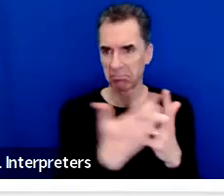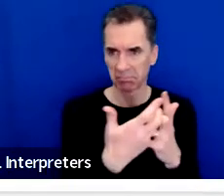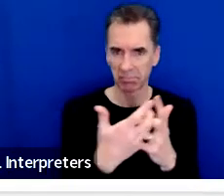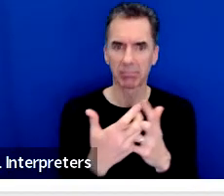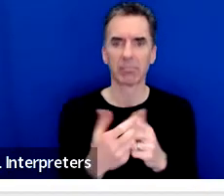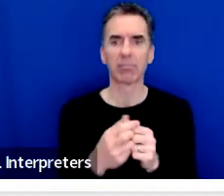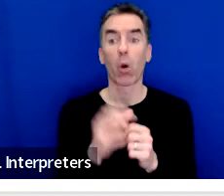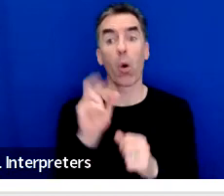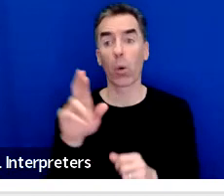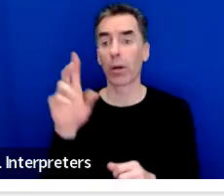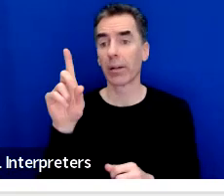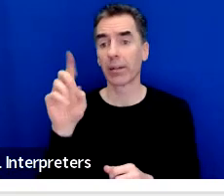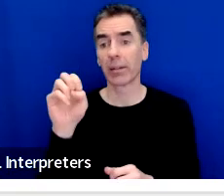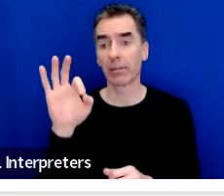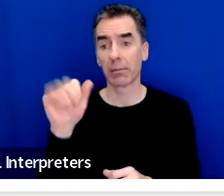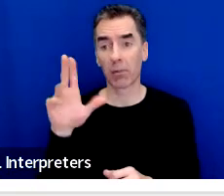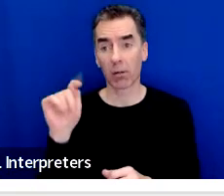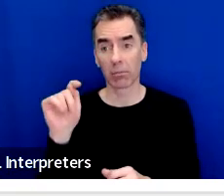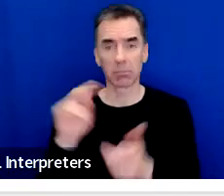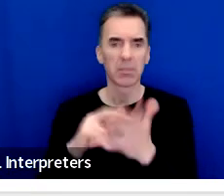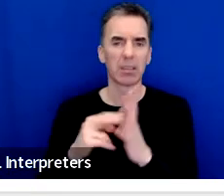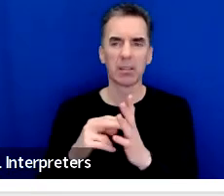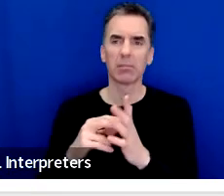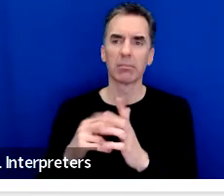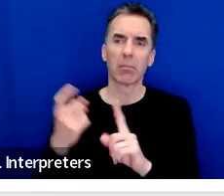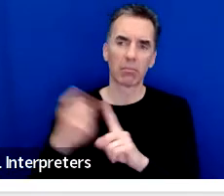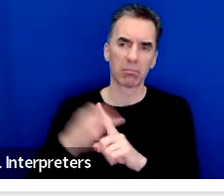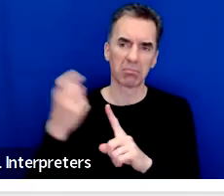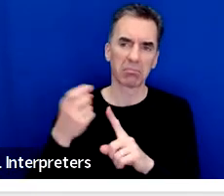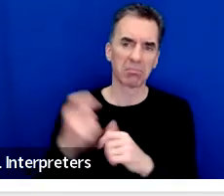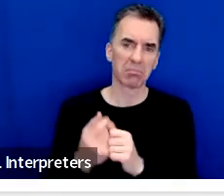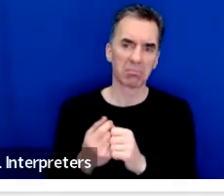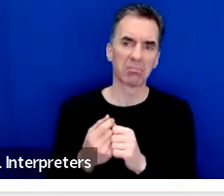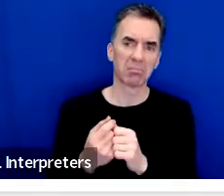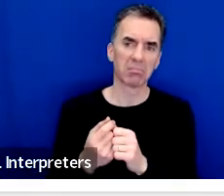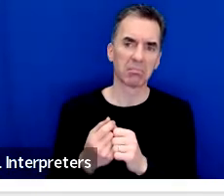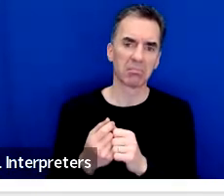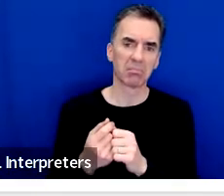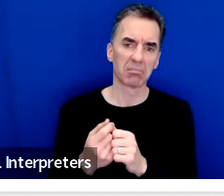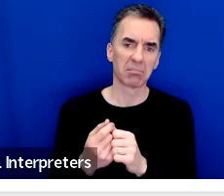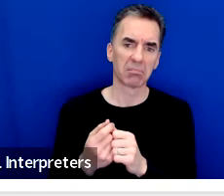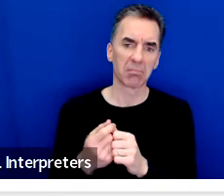one of our my other favorite features that we have is a few. We have text to speech. So